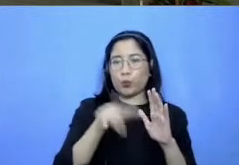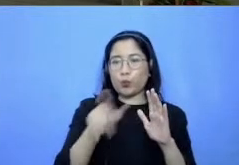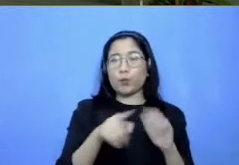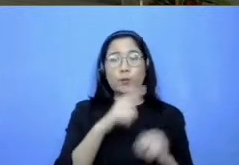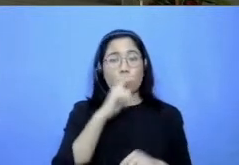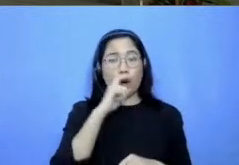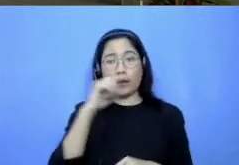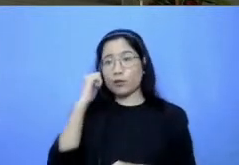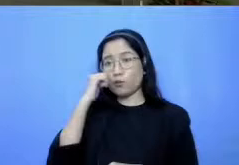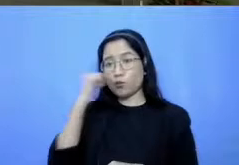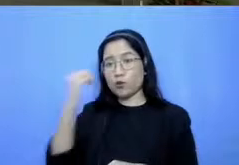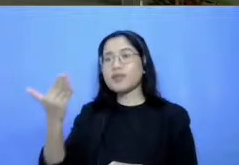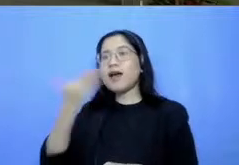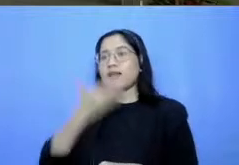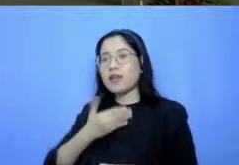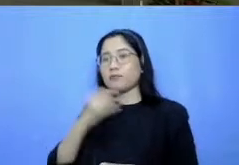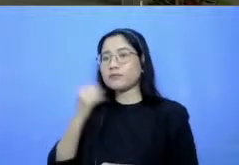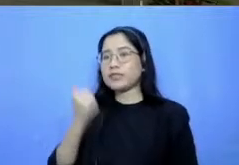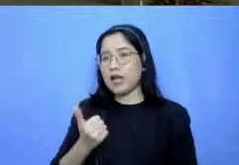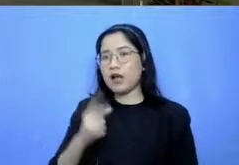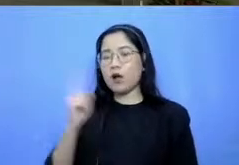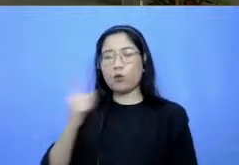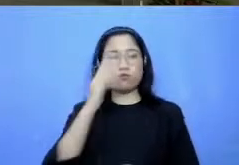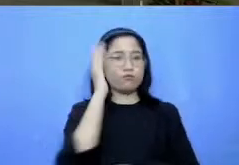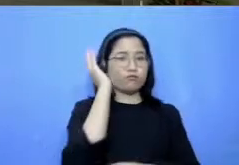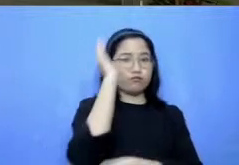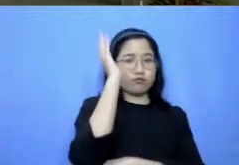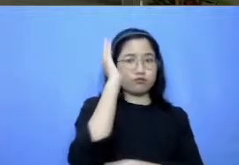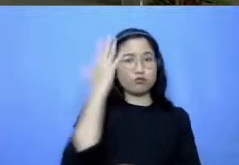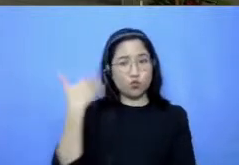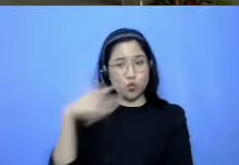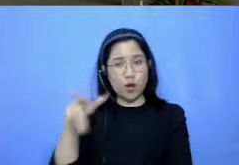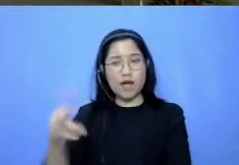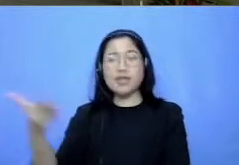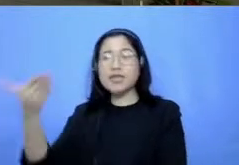ask later after there is an explanation we will choose questions from the parents